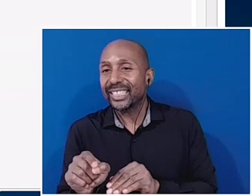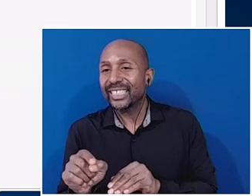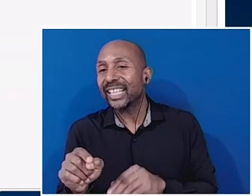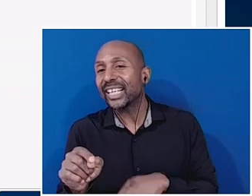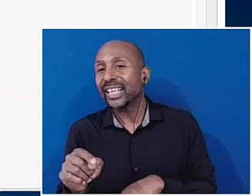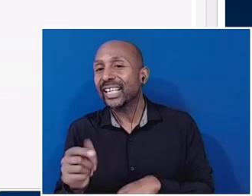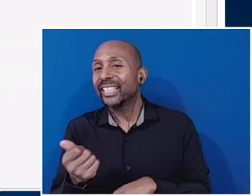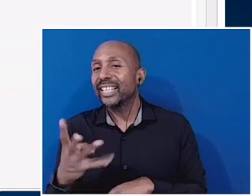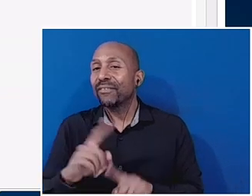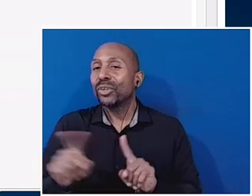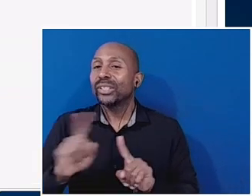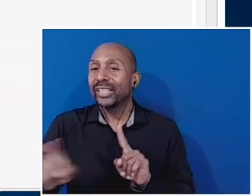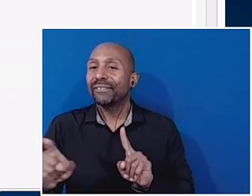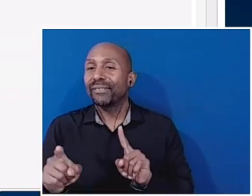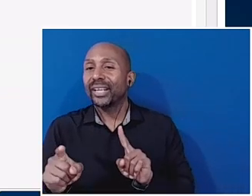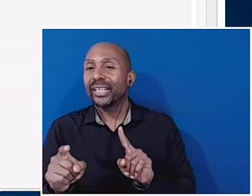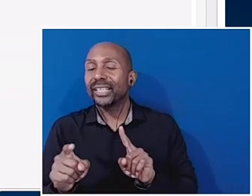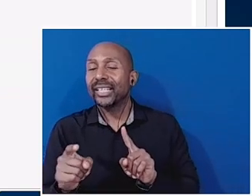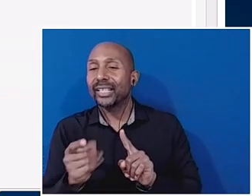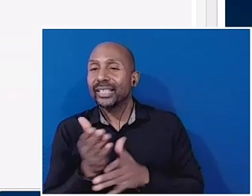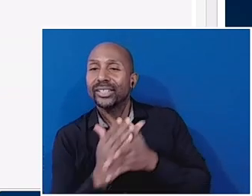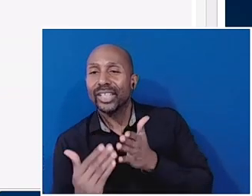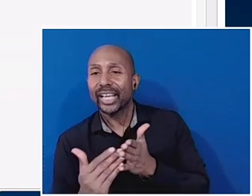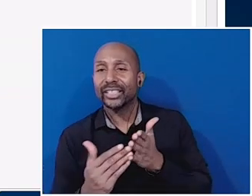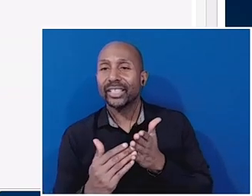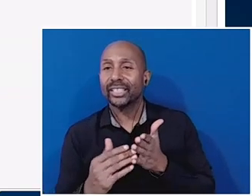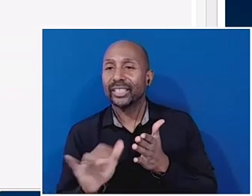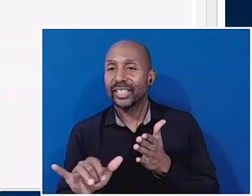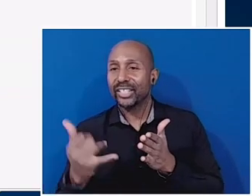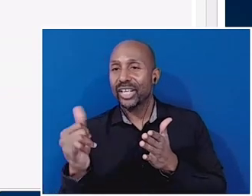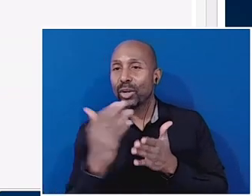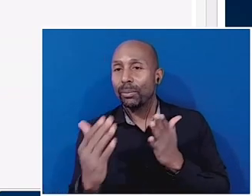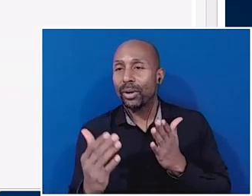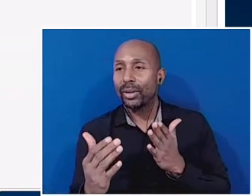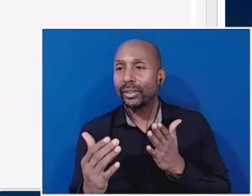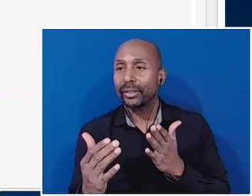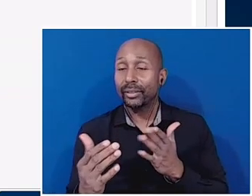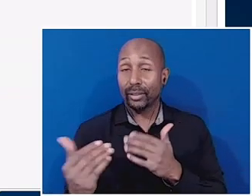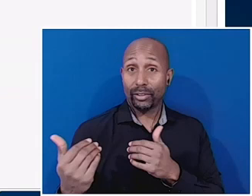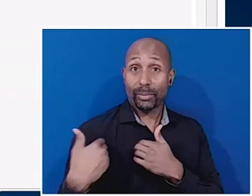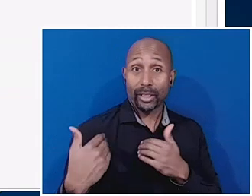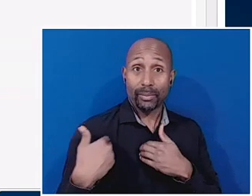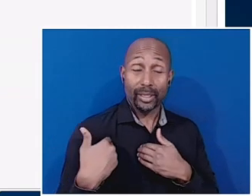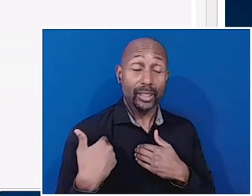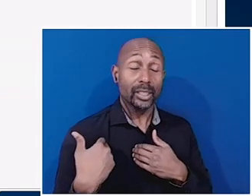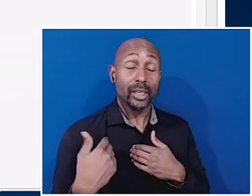would talk about the responsibility being retained by the institution. But also the responsibility of the